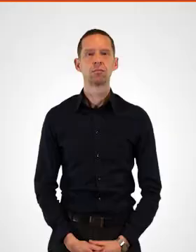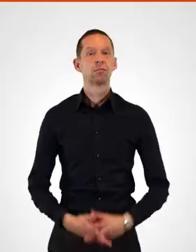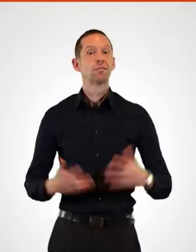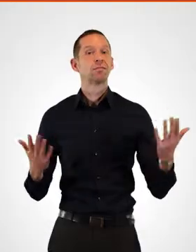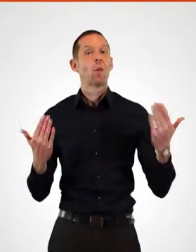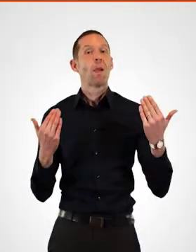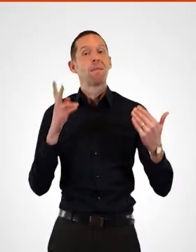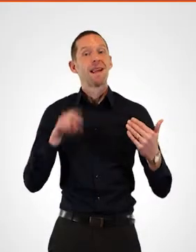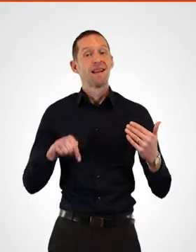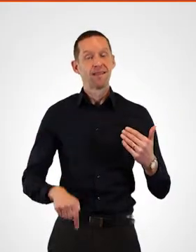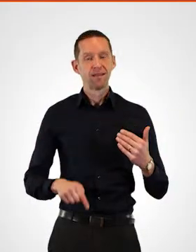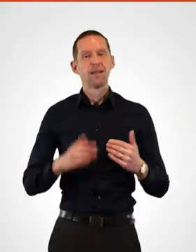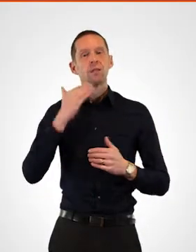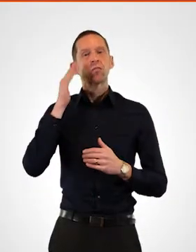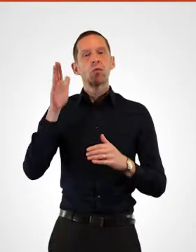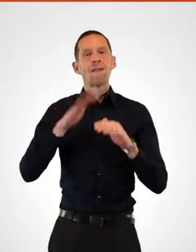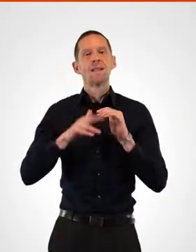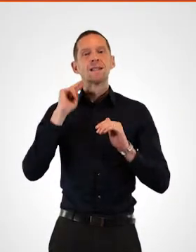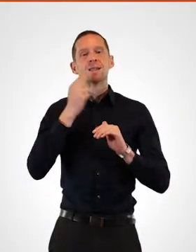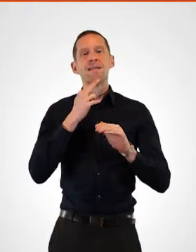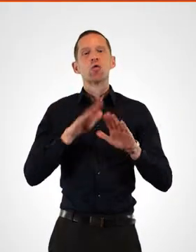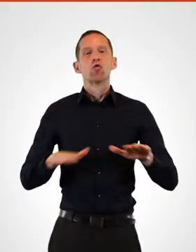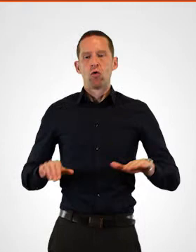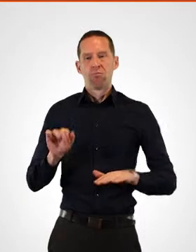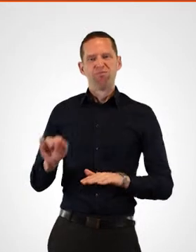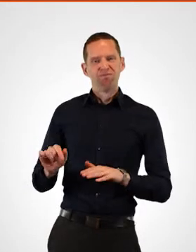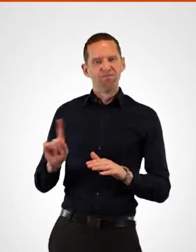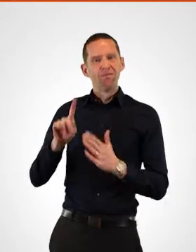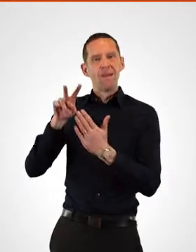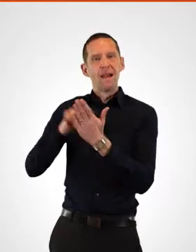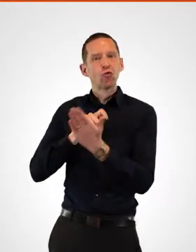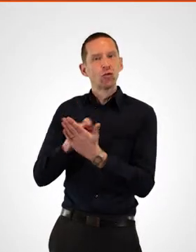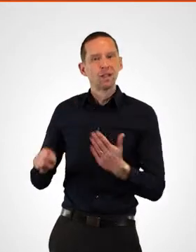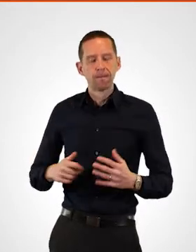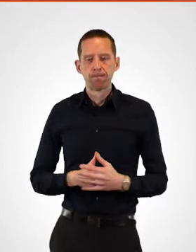Welcome back to these lectures on deaf children's literacy.